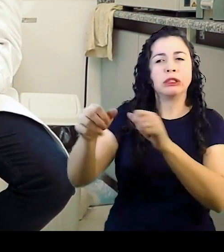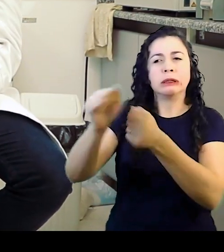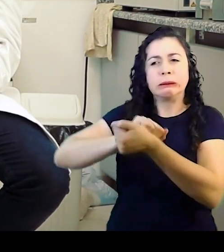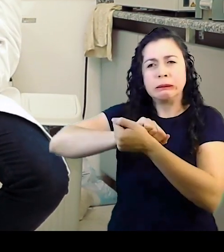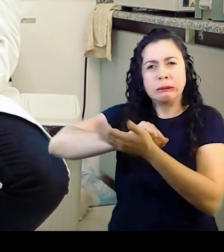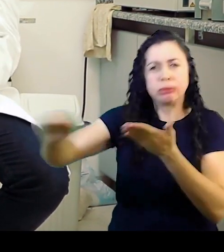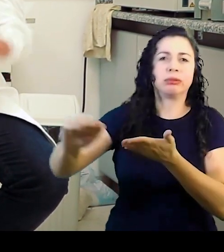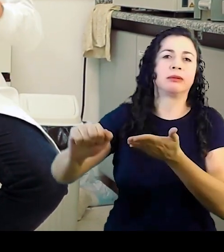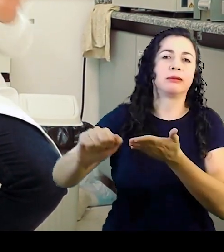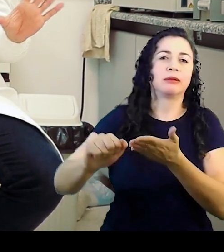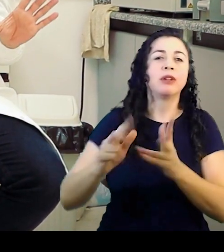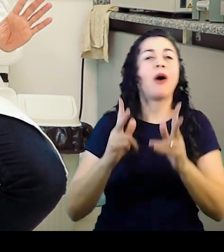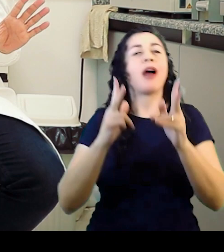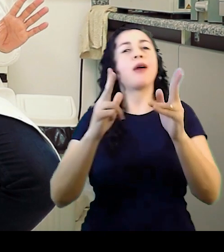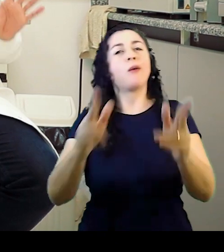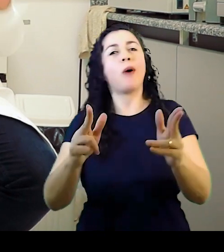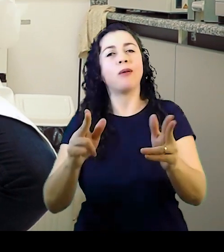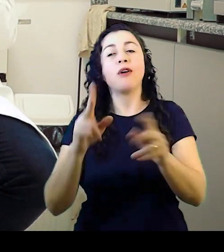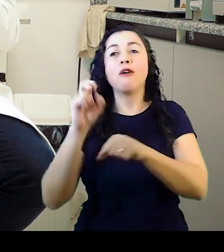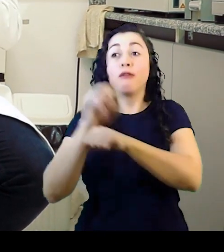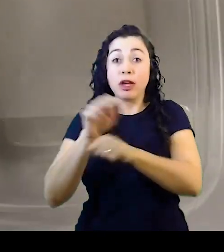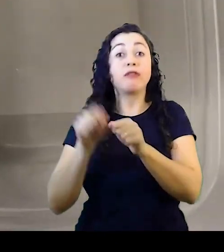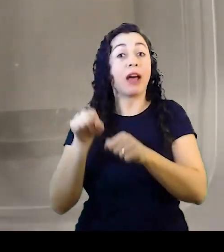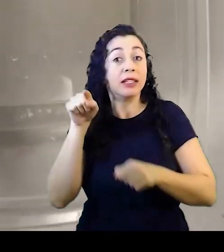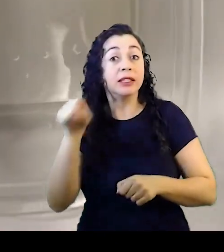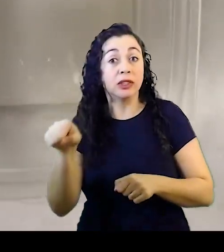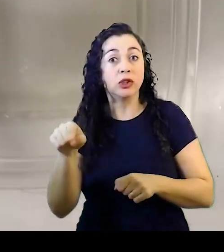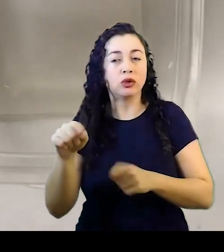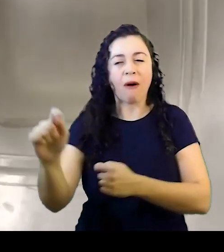the same process, the same mechanism to trick the cell,